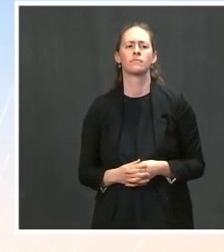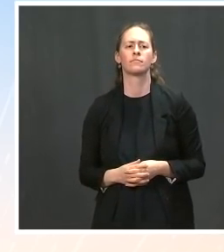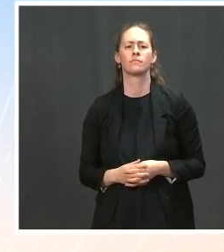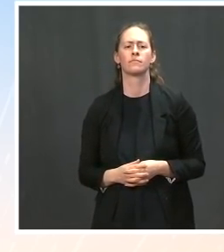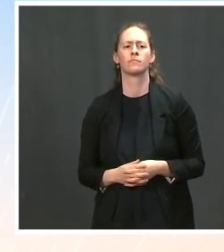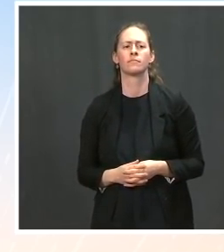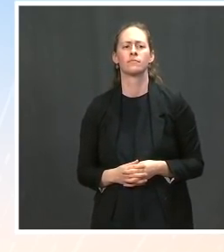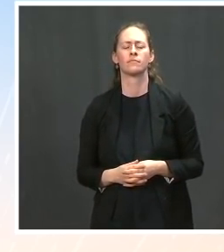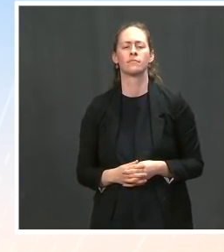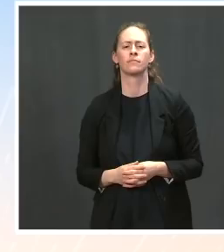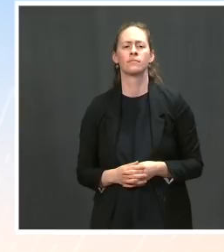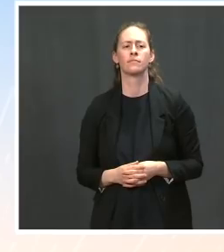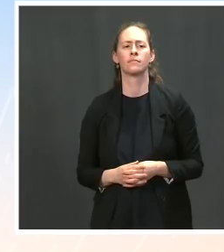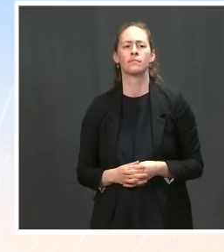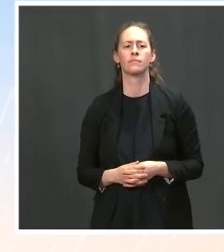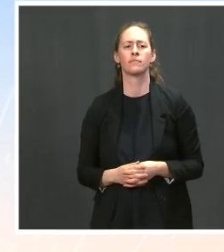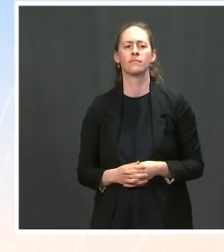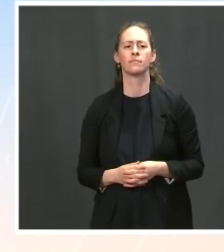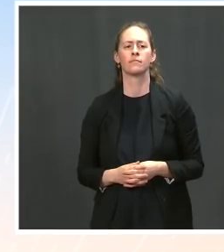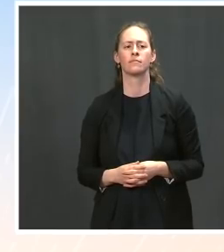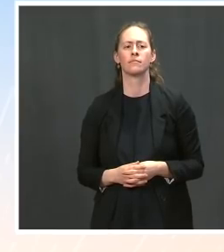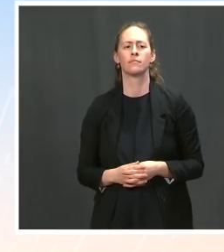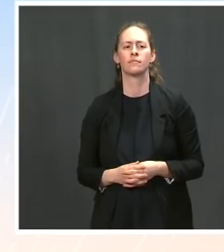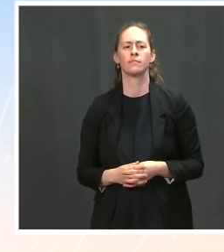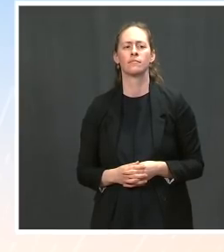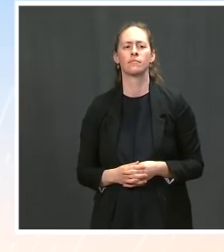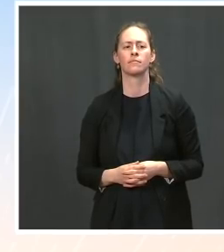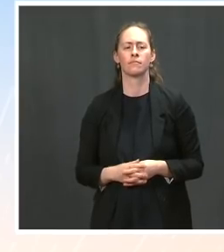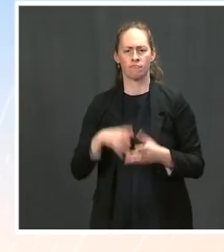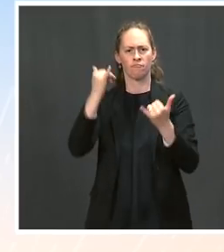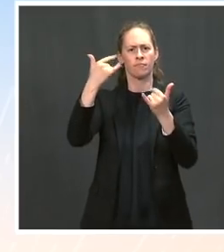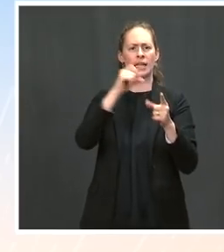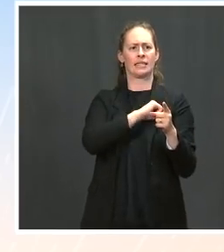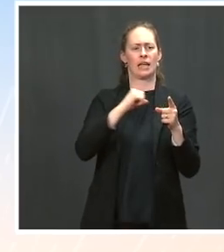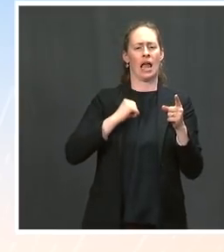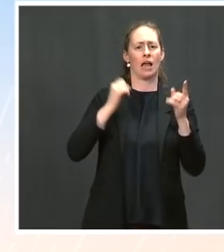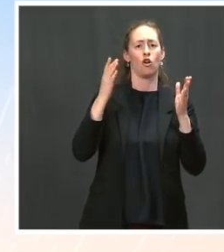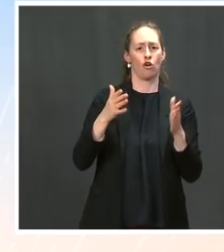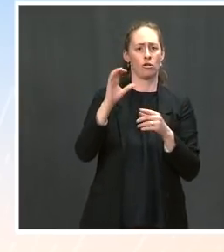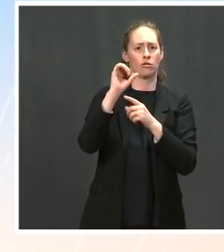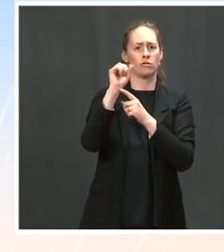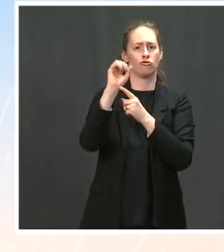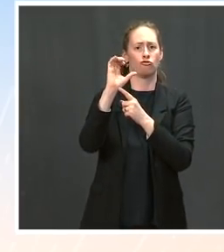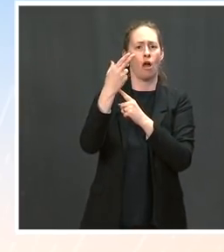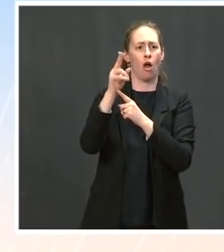The Press: -- Senator Chuck Schumer said from the Senate floor -- he called it the "unofficial American marijuana holiday."